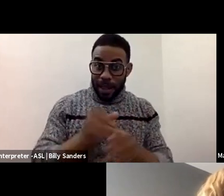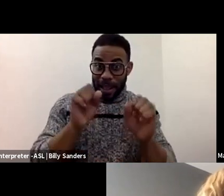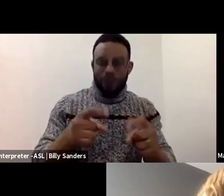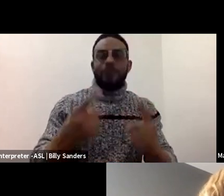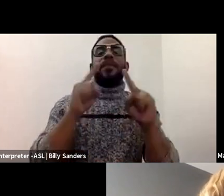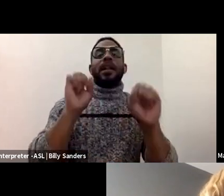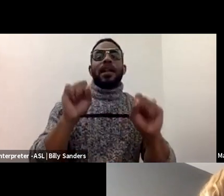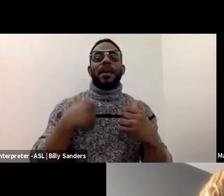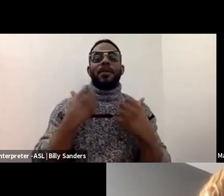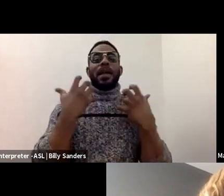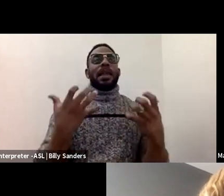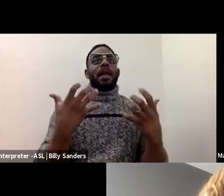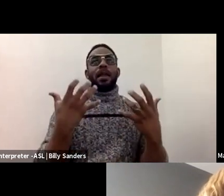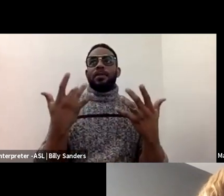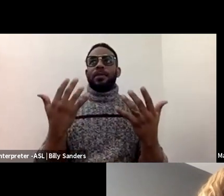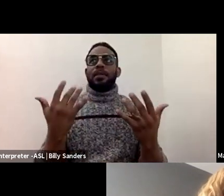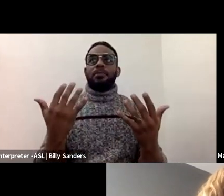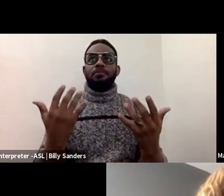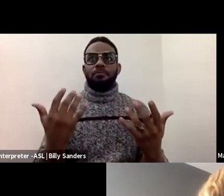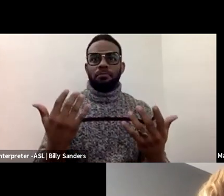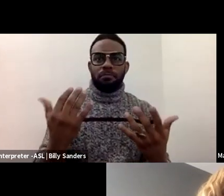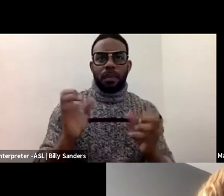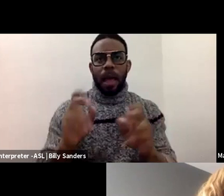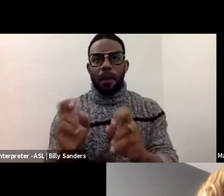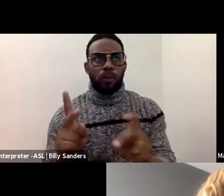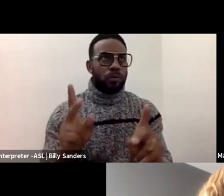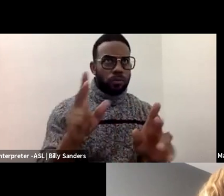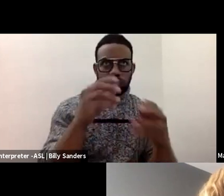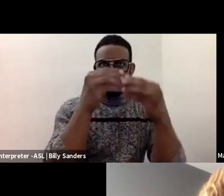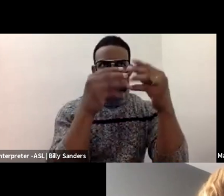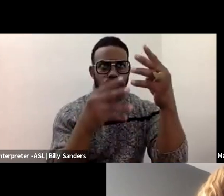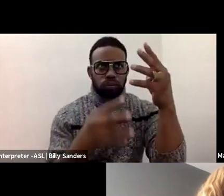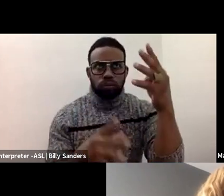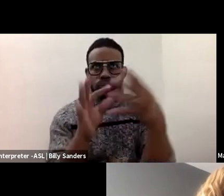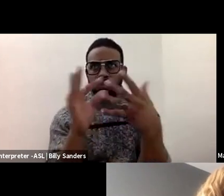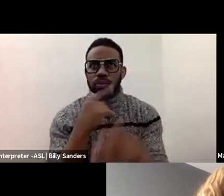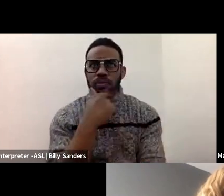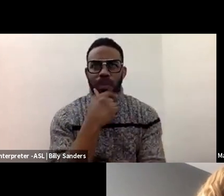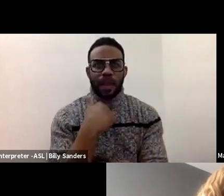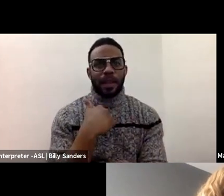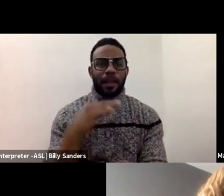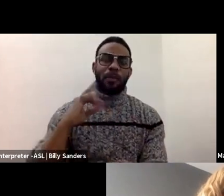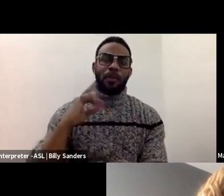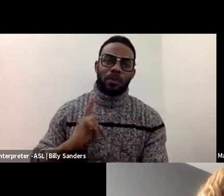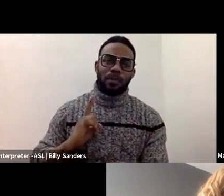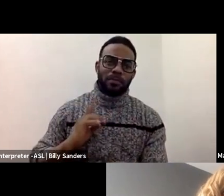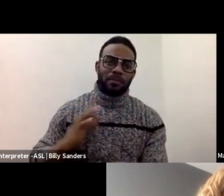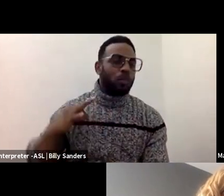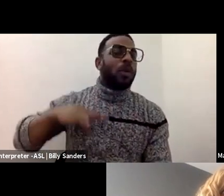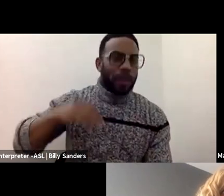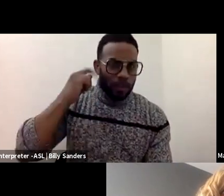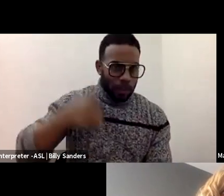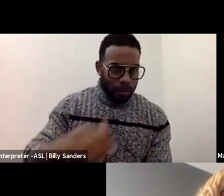lot of opportunities and options. And that was definitely a privilege. And then after